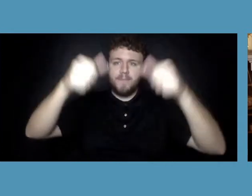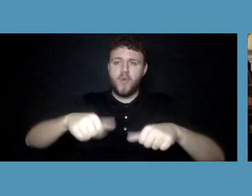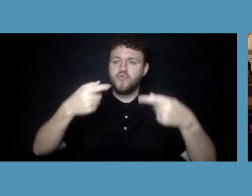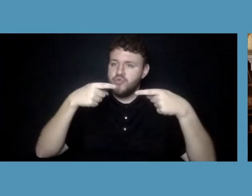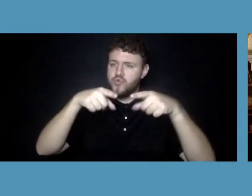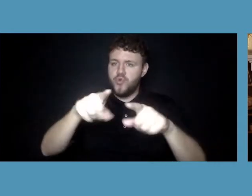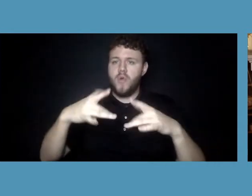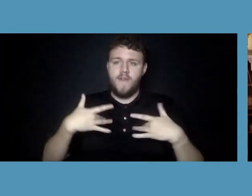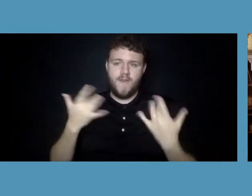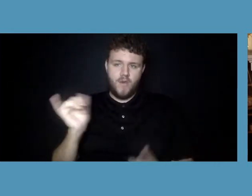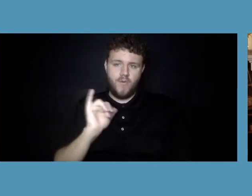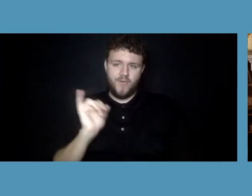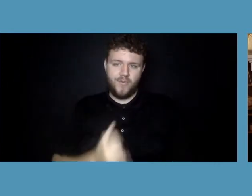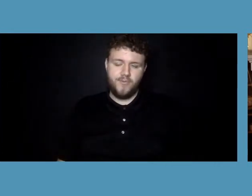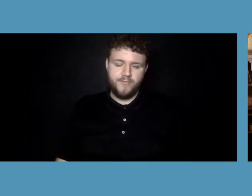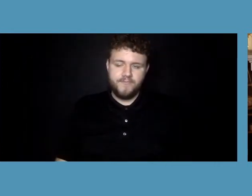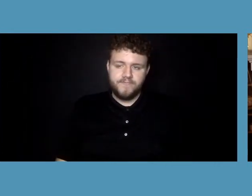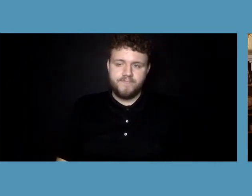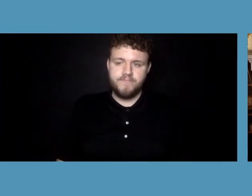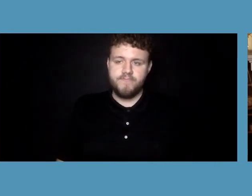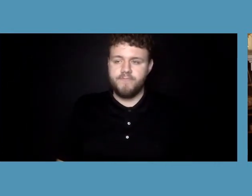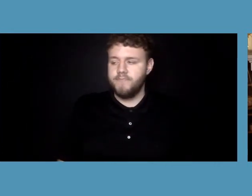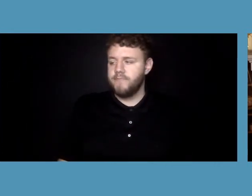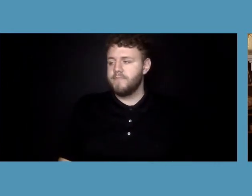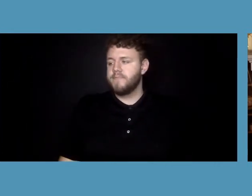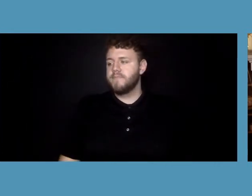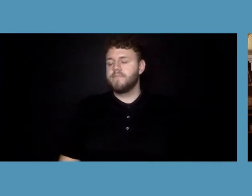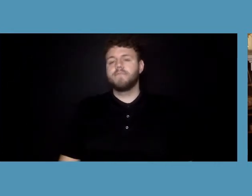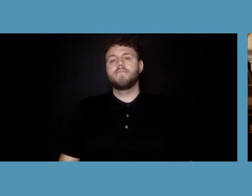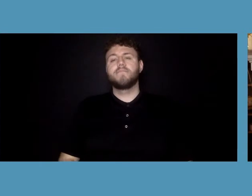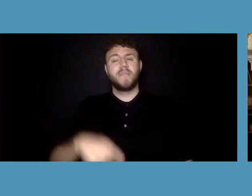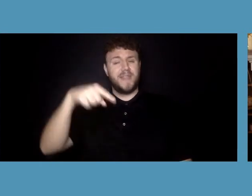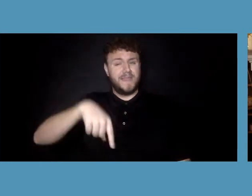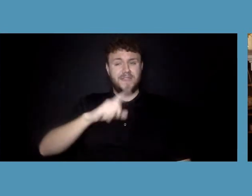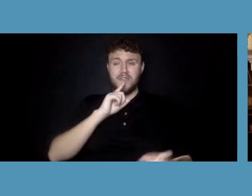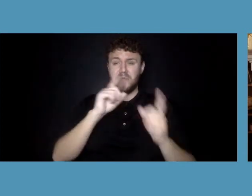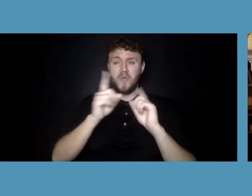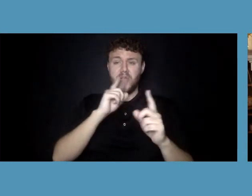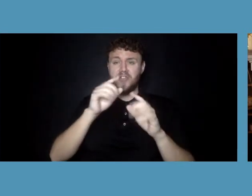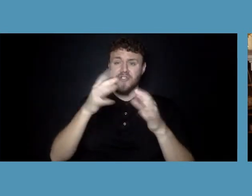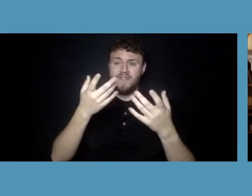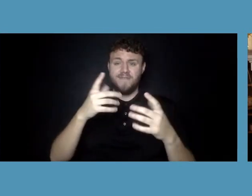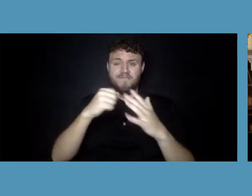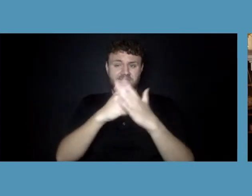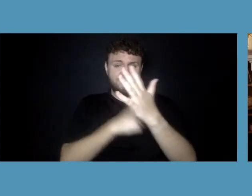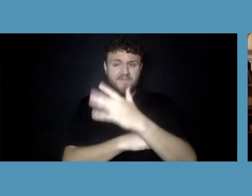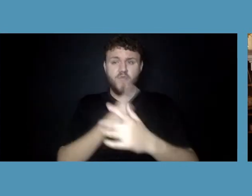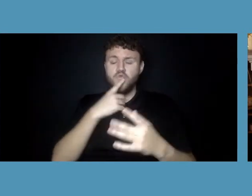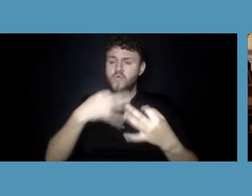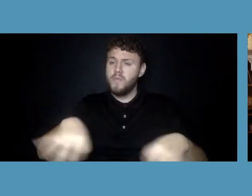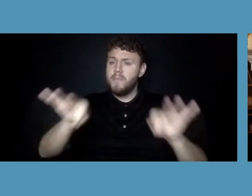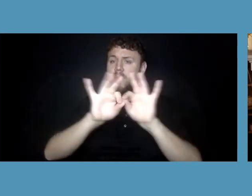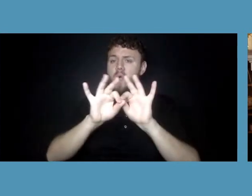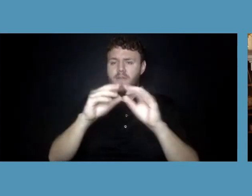a shift towards more accessible practice. This can communication framework was crucial in letting our entire audience know about